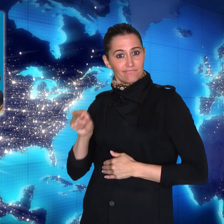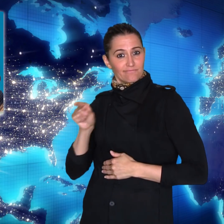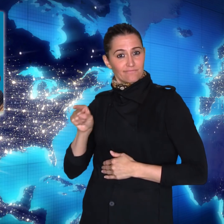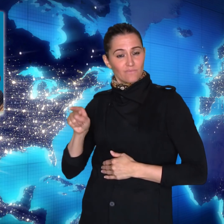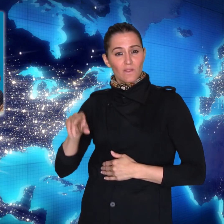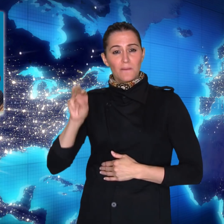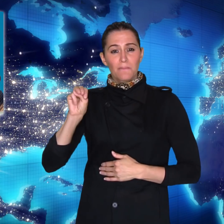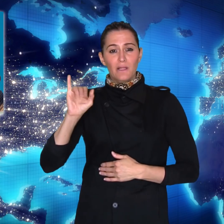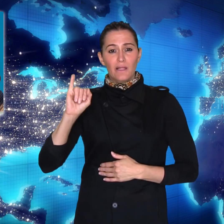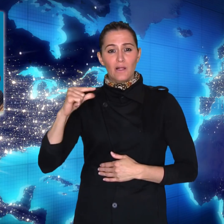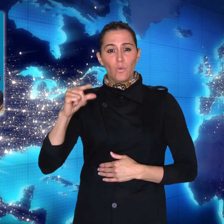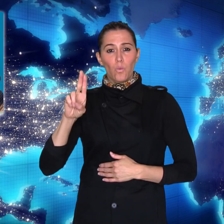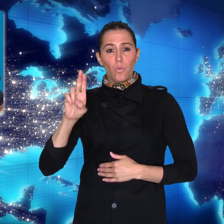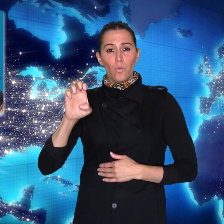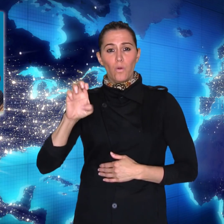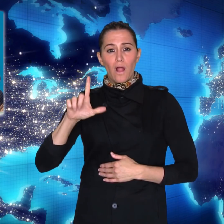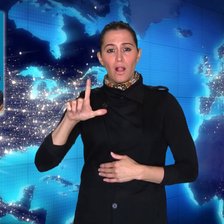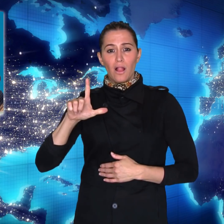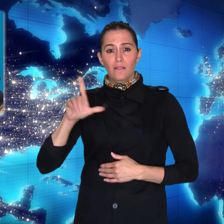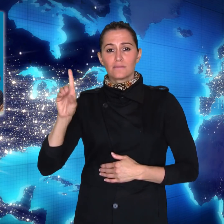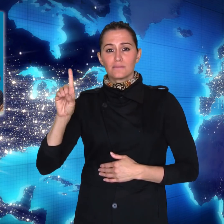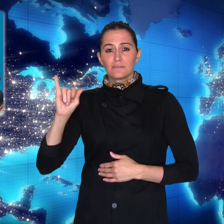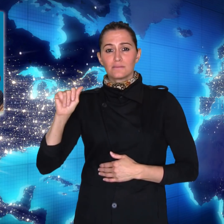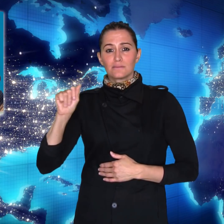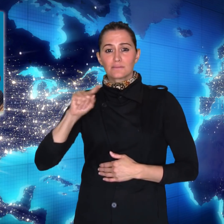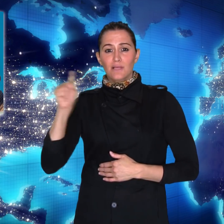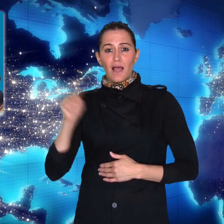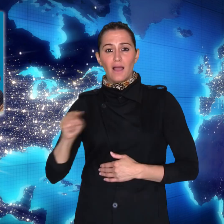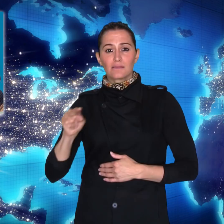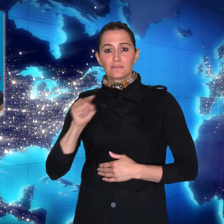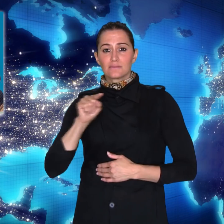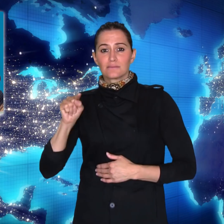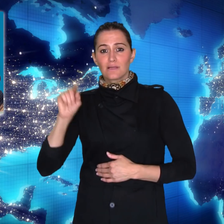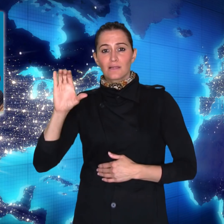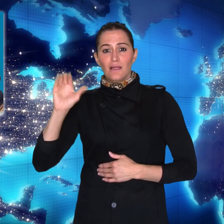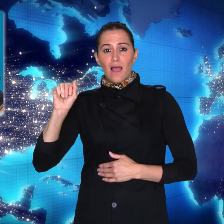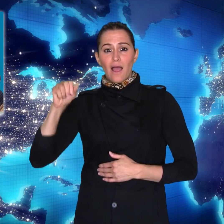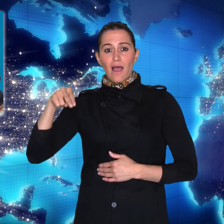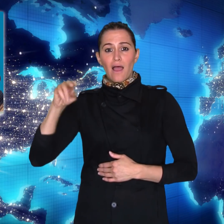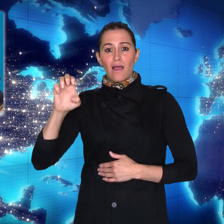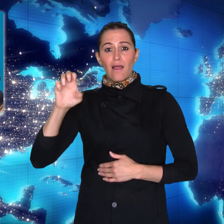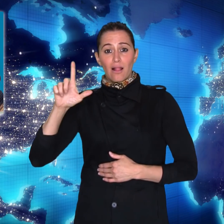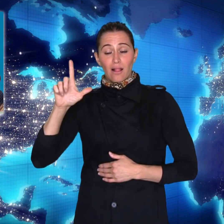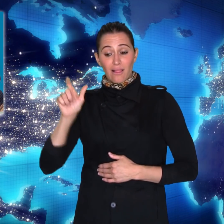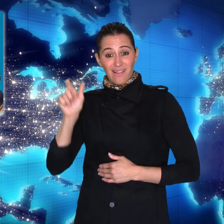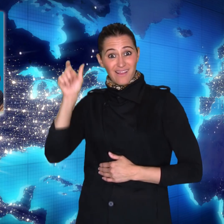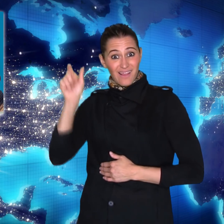Vice-President Miguel Diaz-Canel,